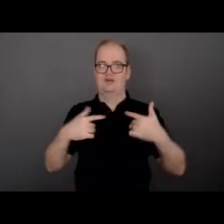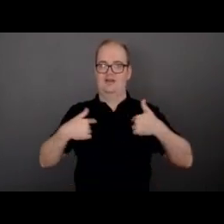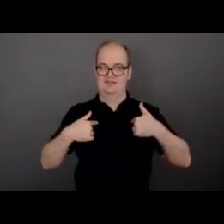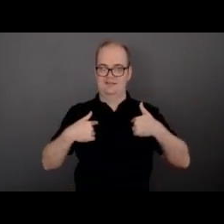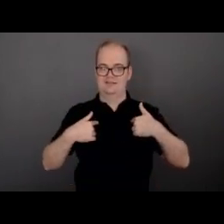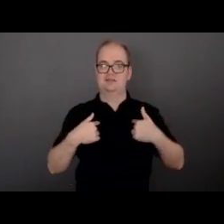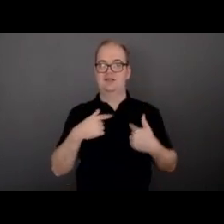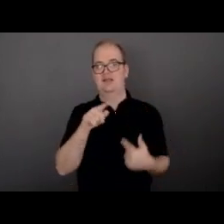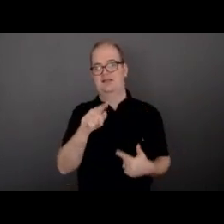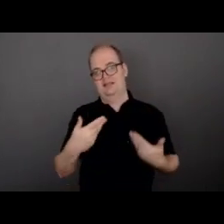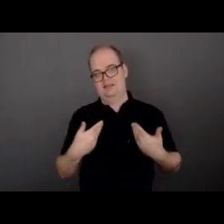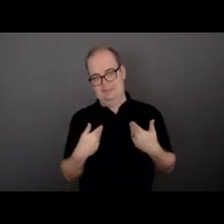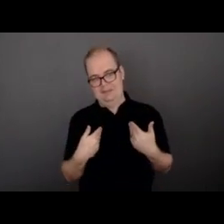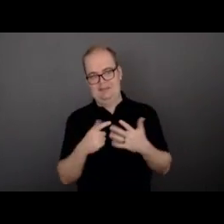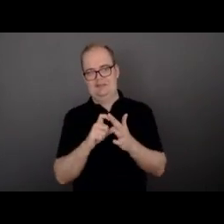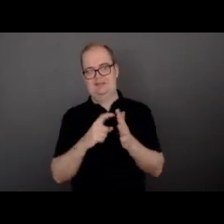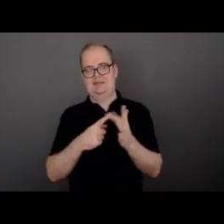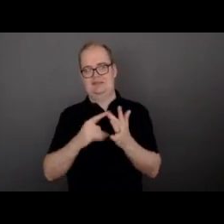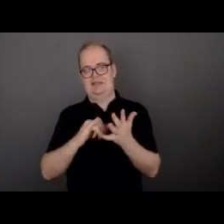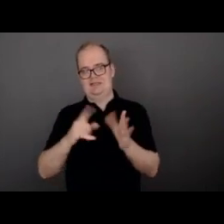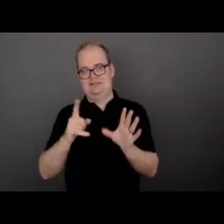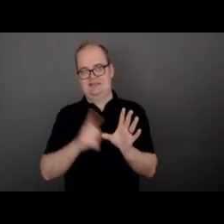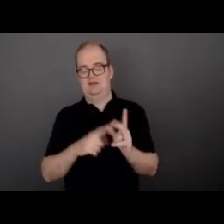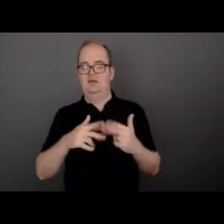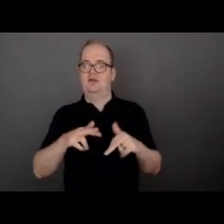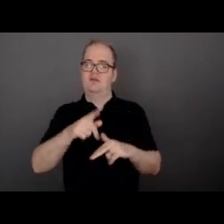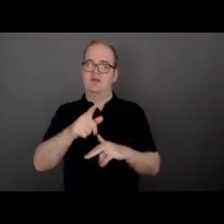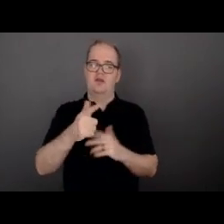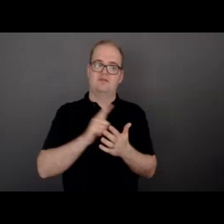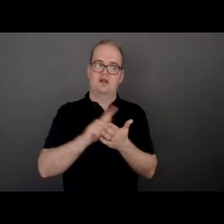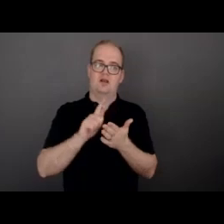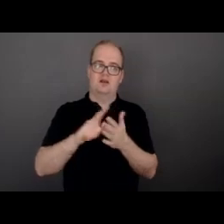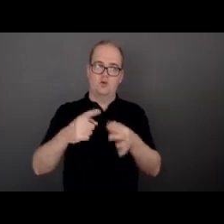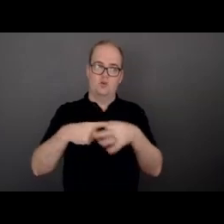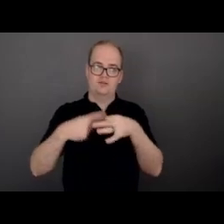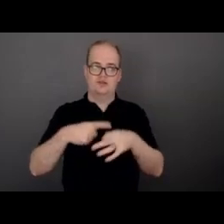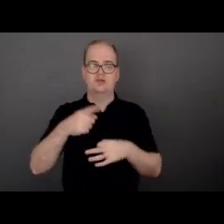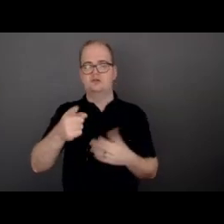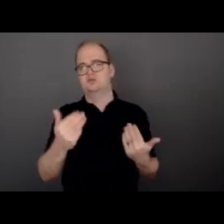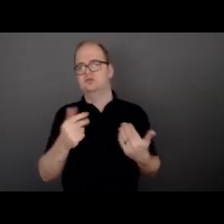Daisy. If you have got any follow up questions you are welcome to send them through.